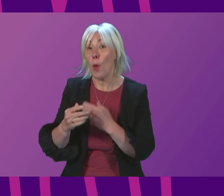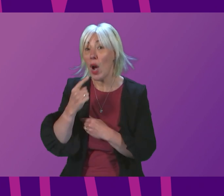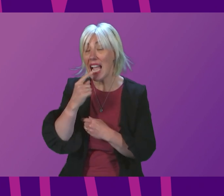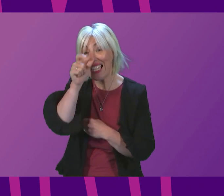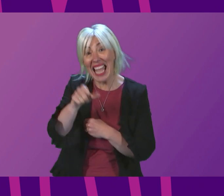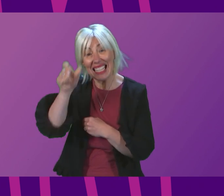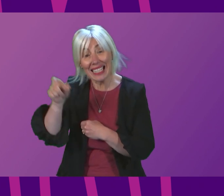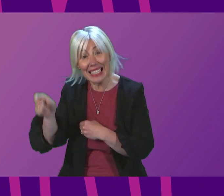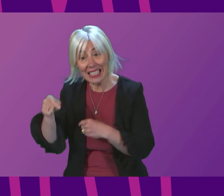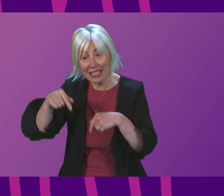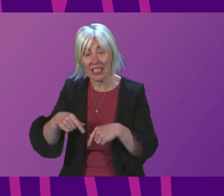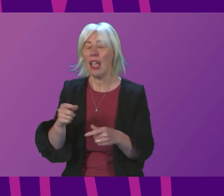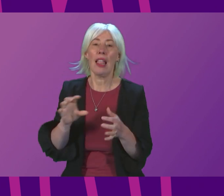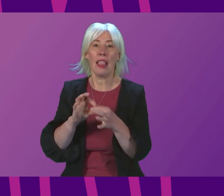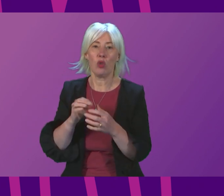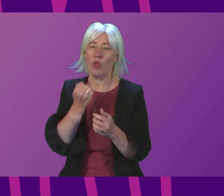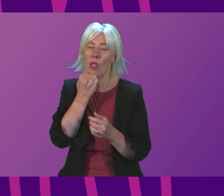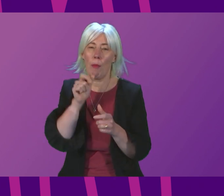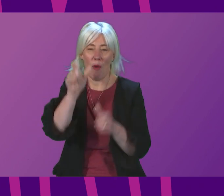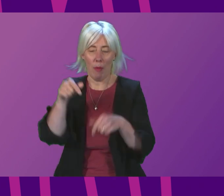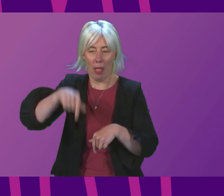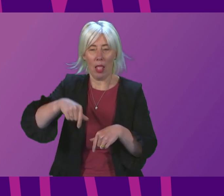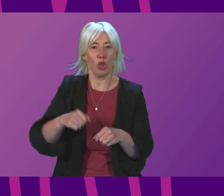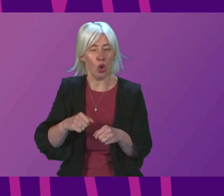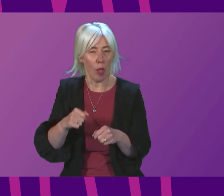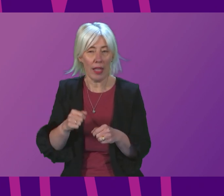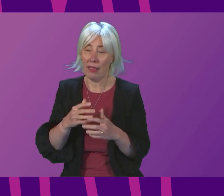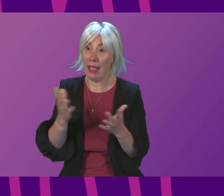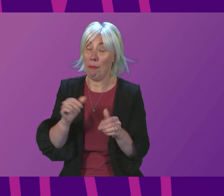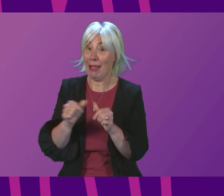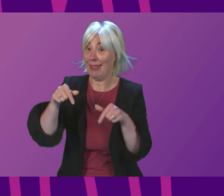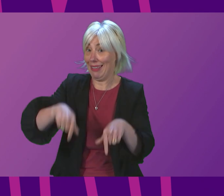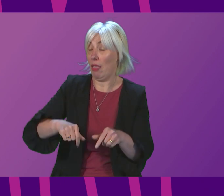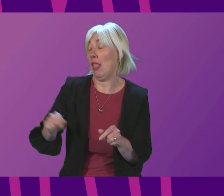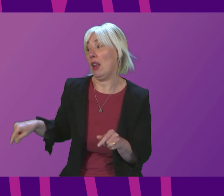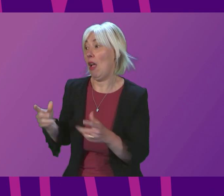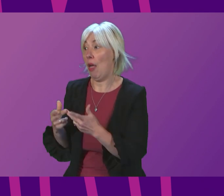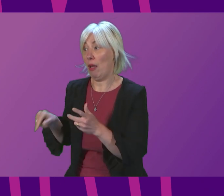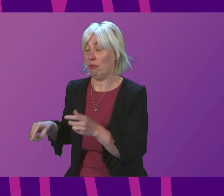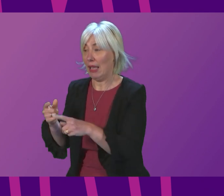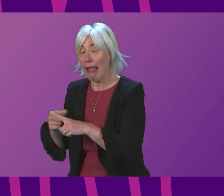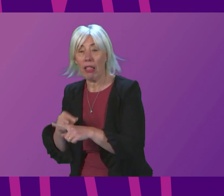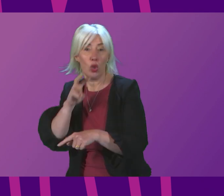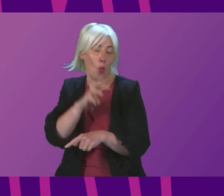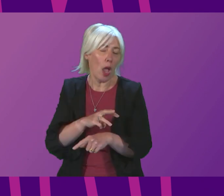population than there are elsewhere in the United Kingdom. There are significant challenges because of the pandemic.